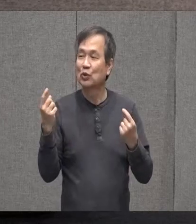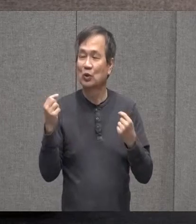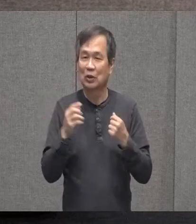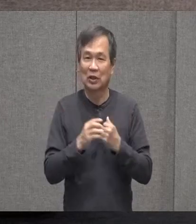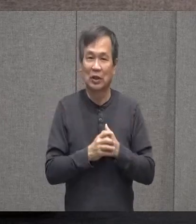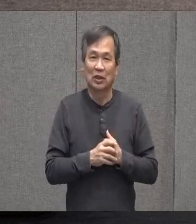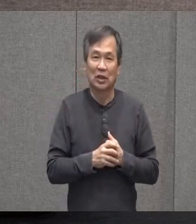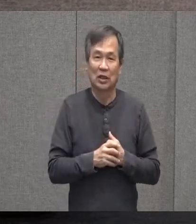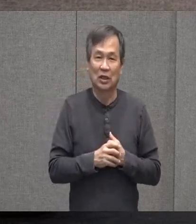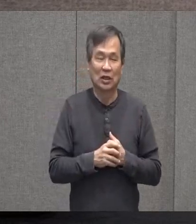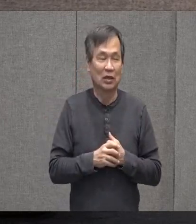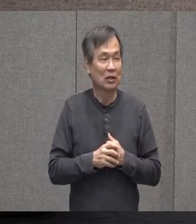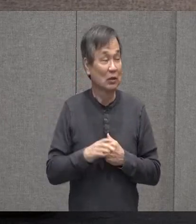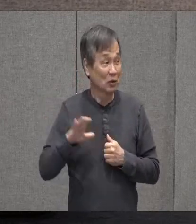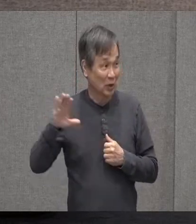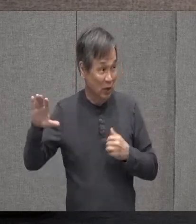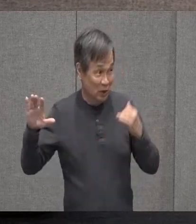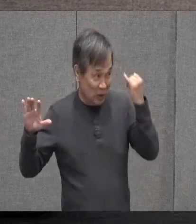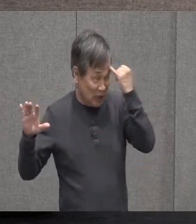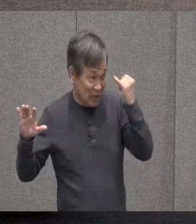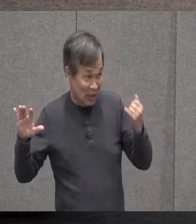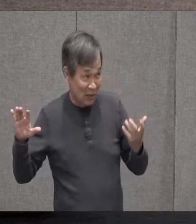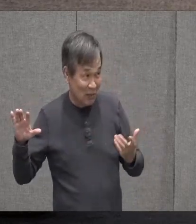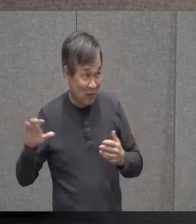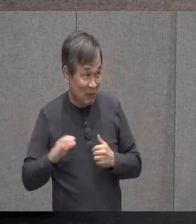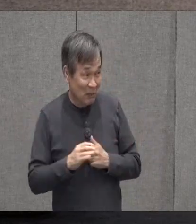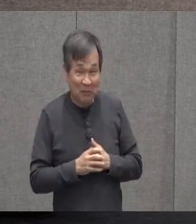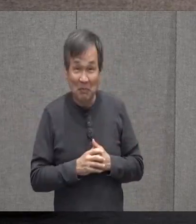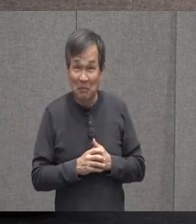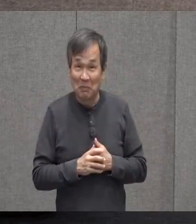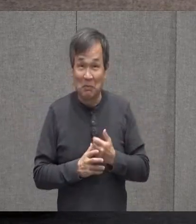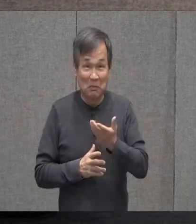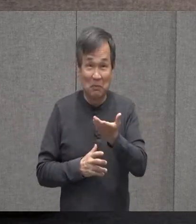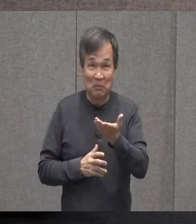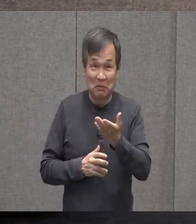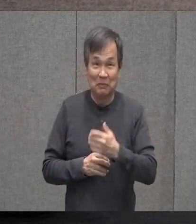What do you think Mrs. Haktak has planned? Let's see.